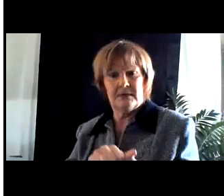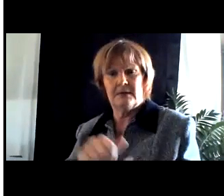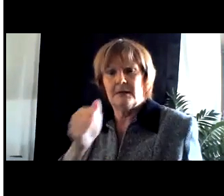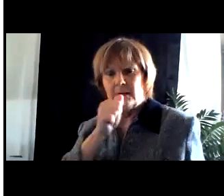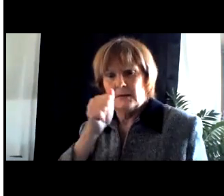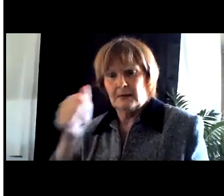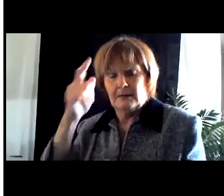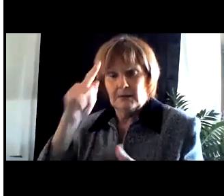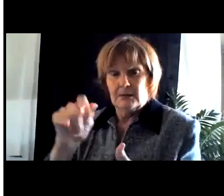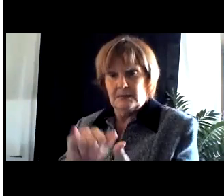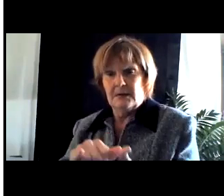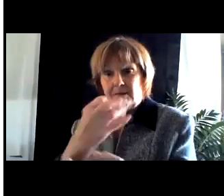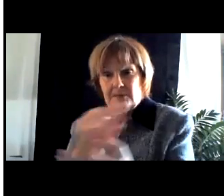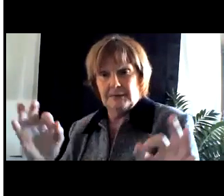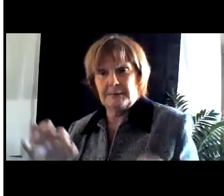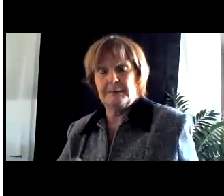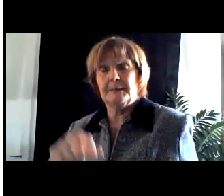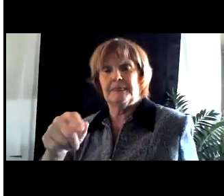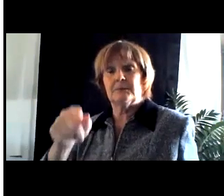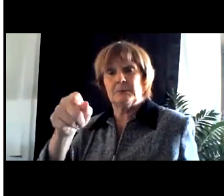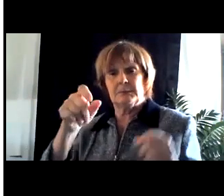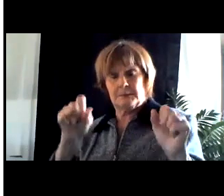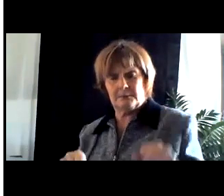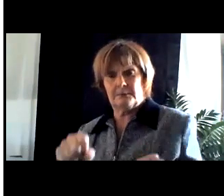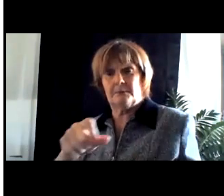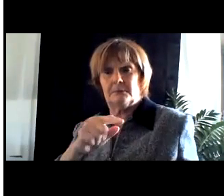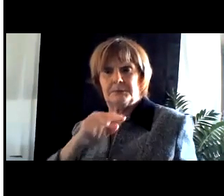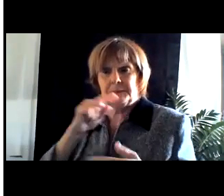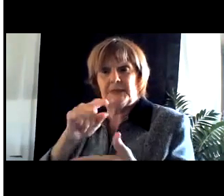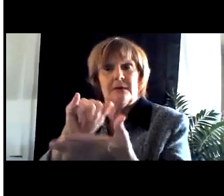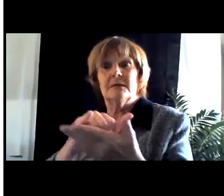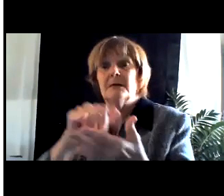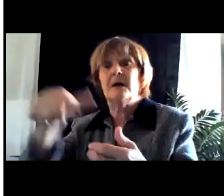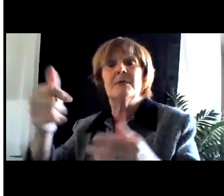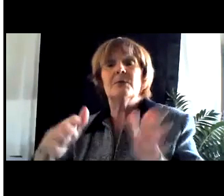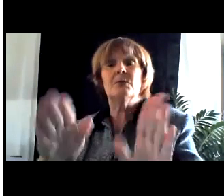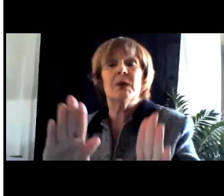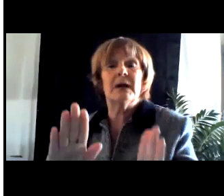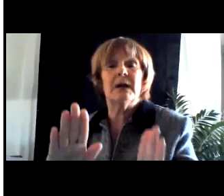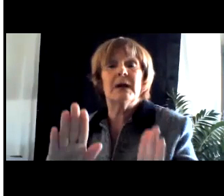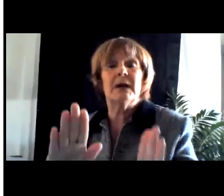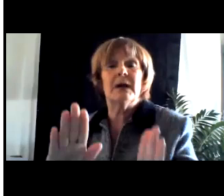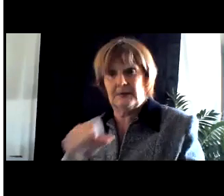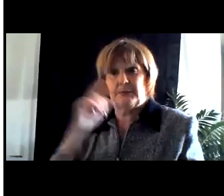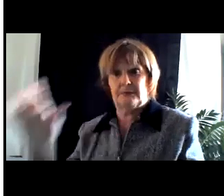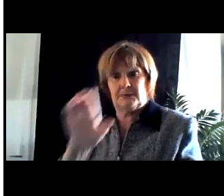or if you'd like to share it with the masses, please feel free to put that up in the chat box. If you have additional resources related to trauma,